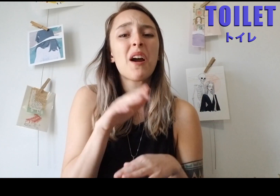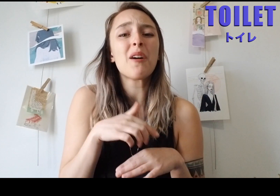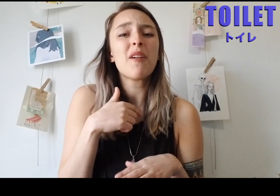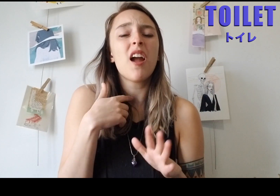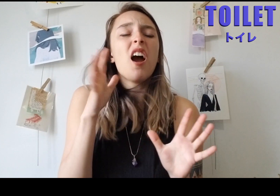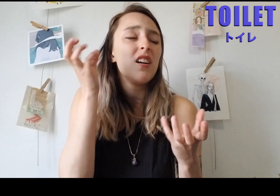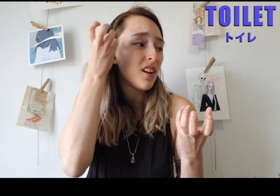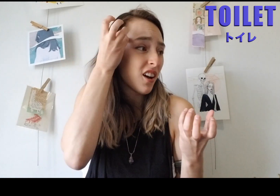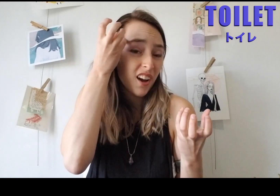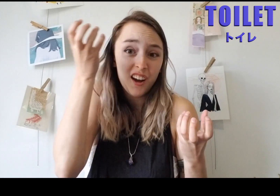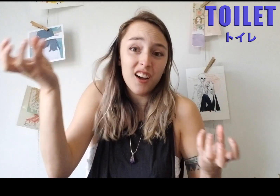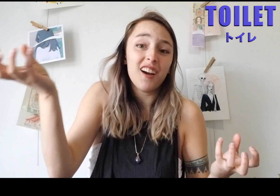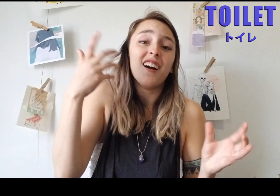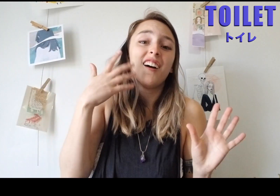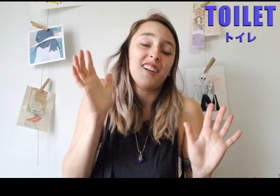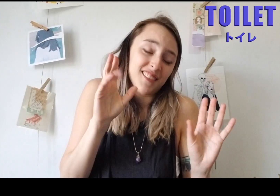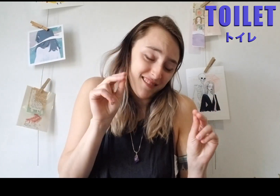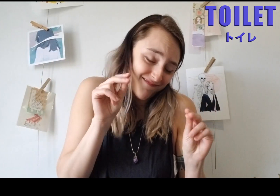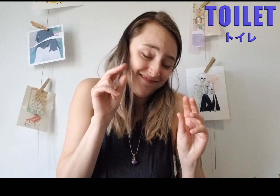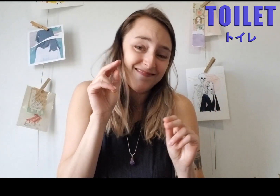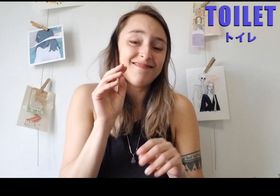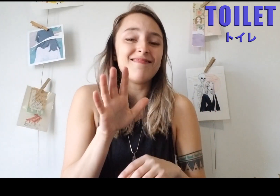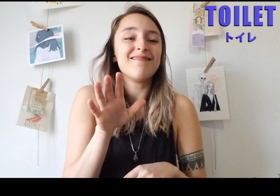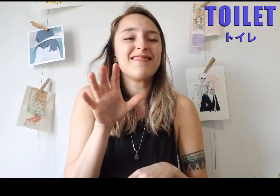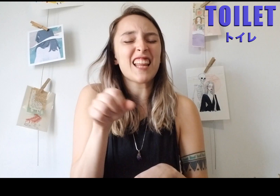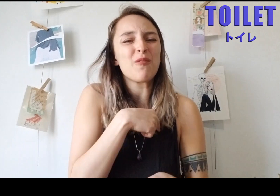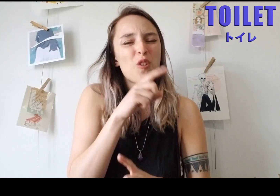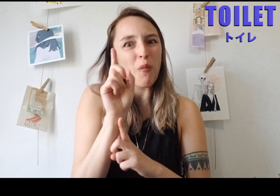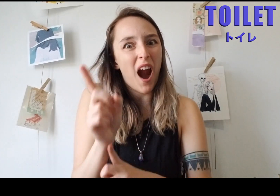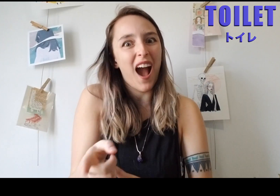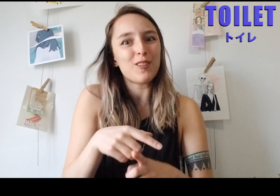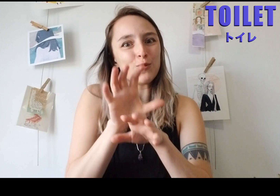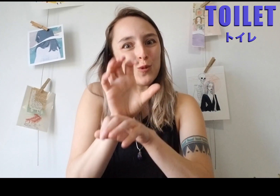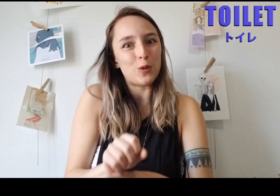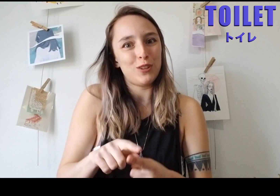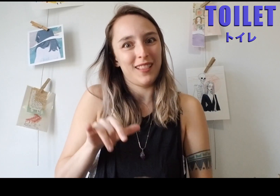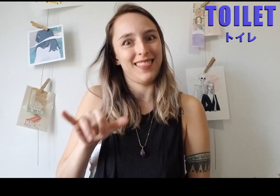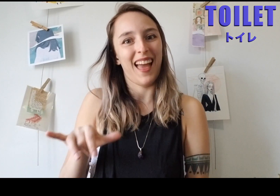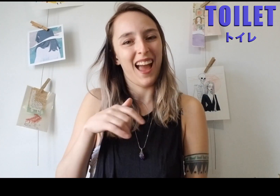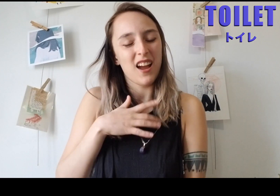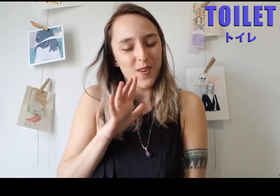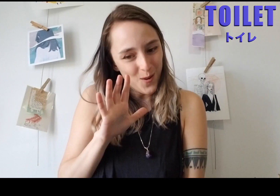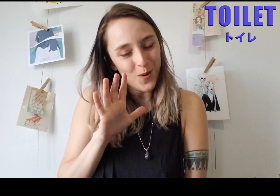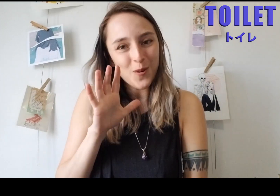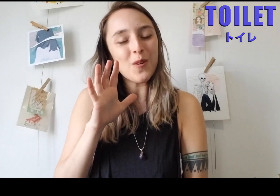It felt like I peed on me. Noooo It definitely took me a while to get used it.